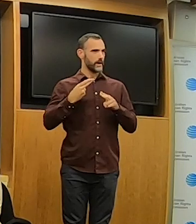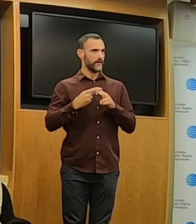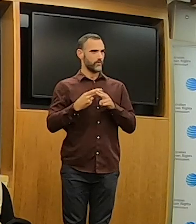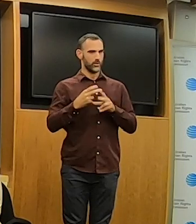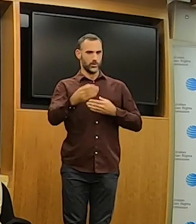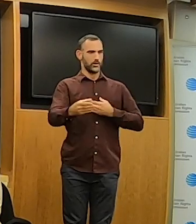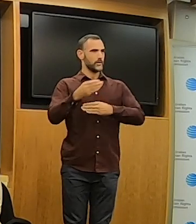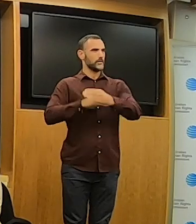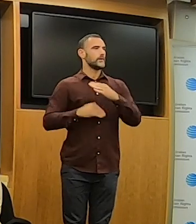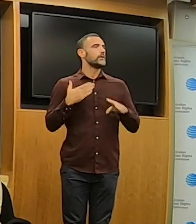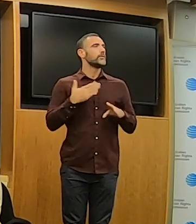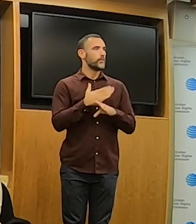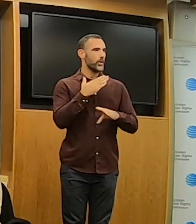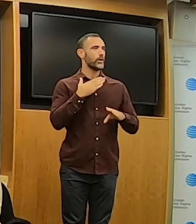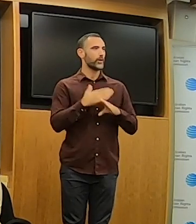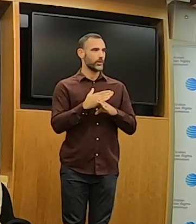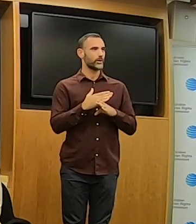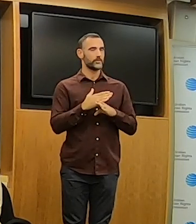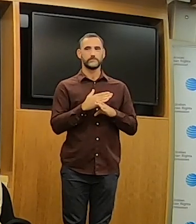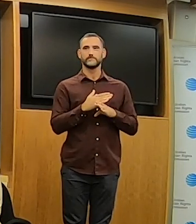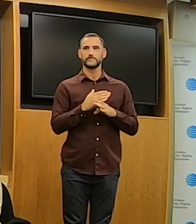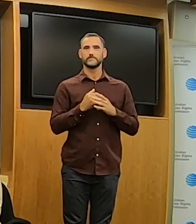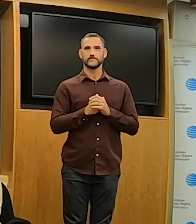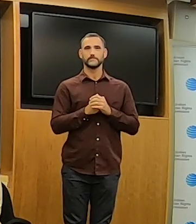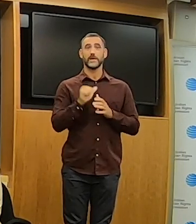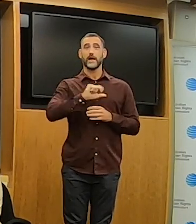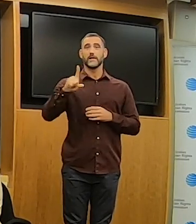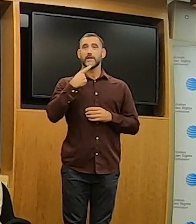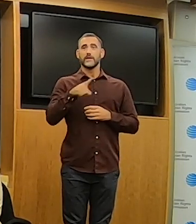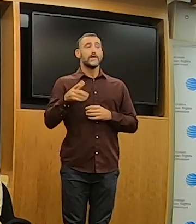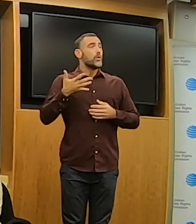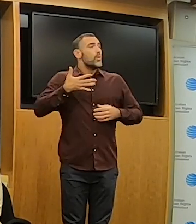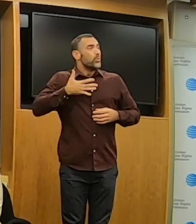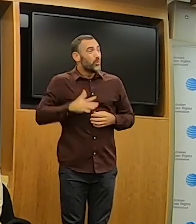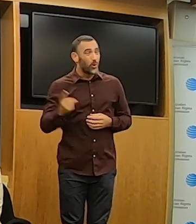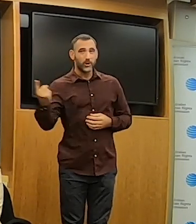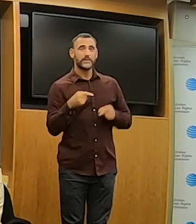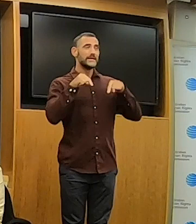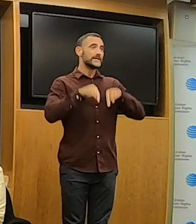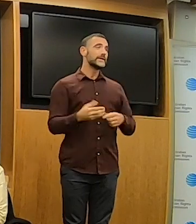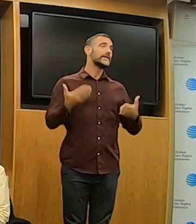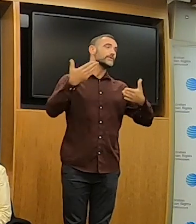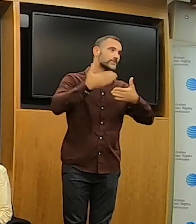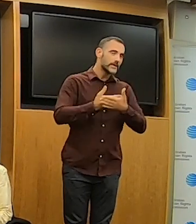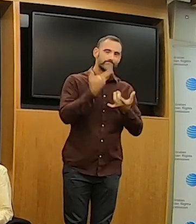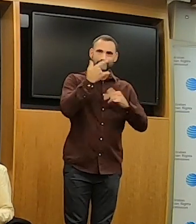Al desperately wishes he could have been here tonight and it's an honour for me to stand in for him.